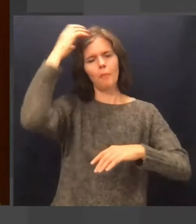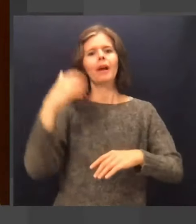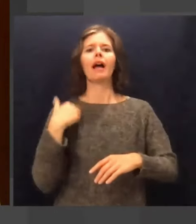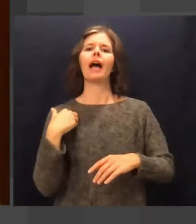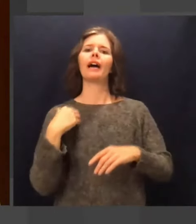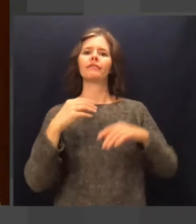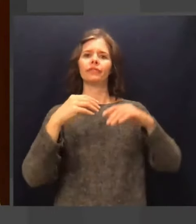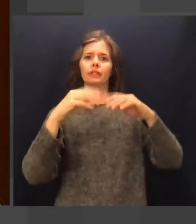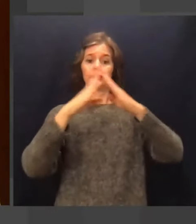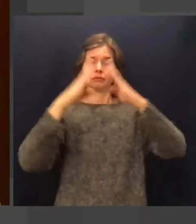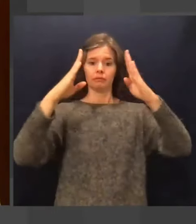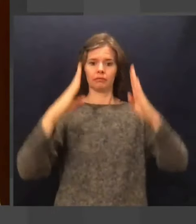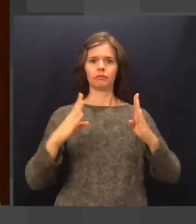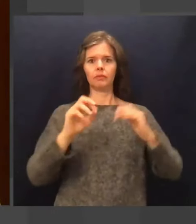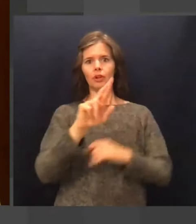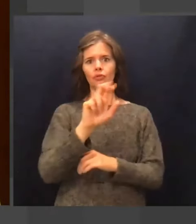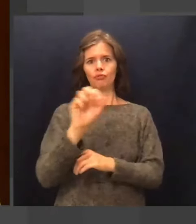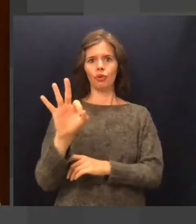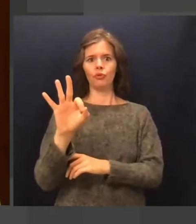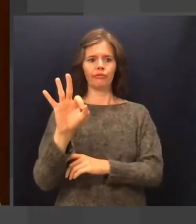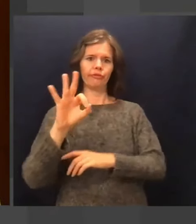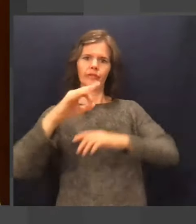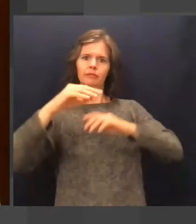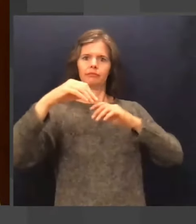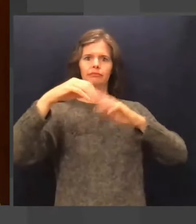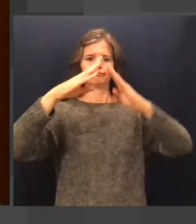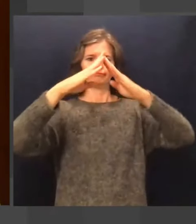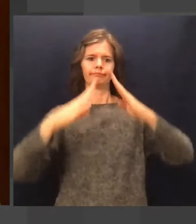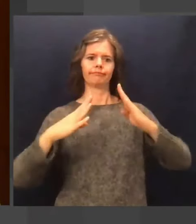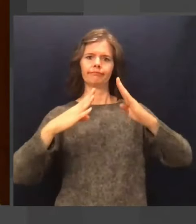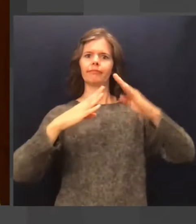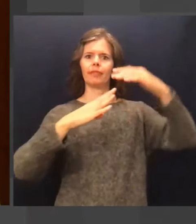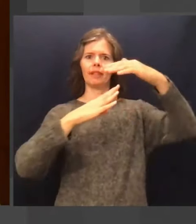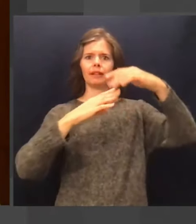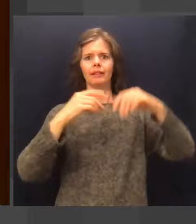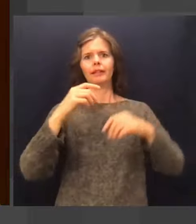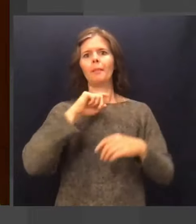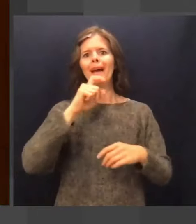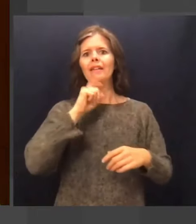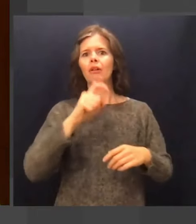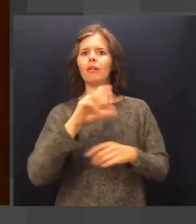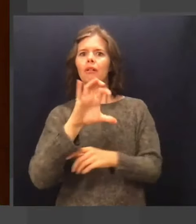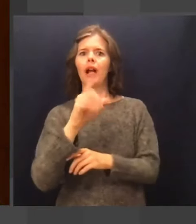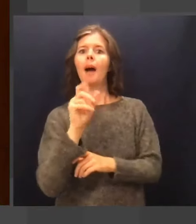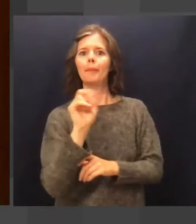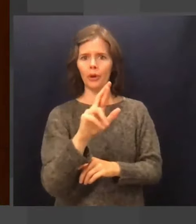AND THEY ARE ALL GREEN BECAUSE WE HAVE SO MANY OLD BUILDINGS